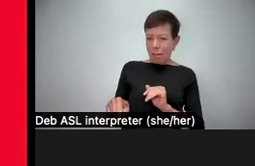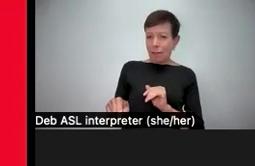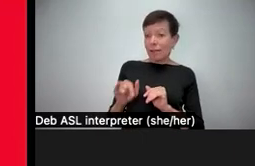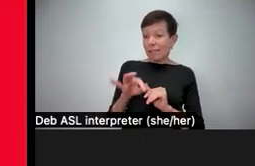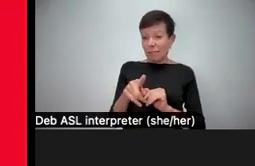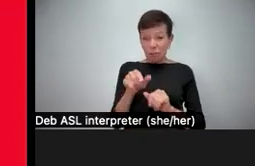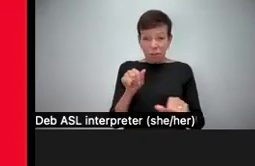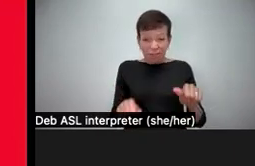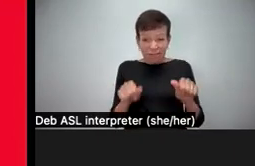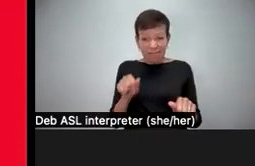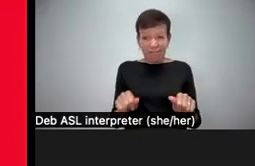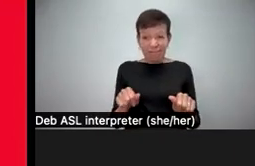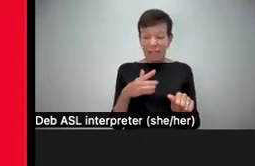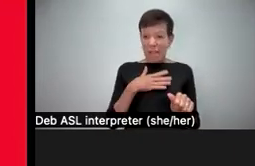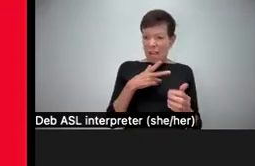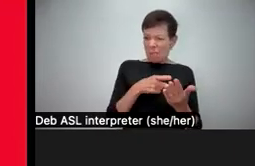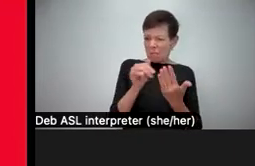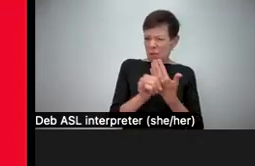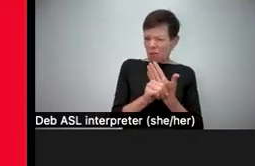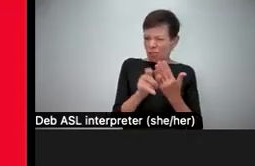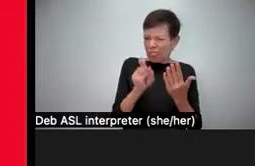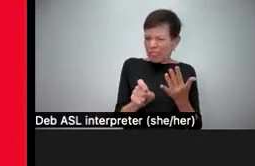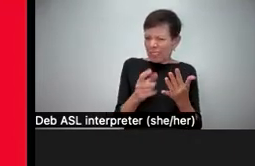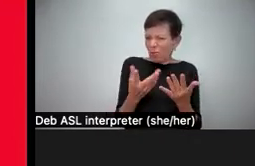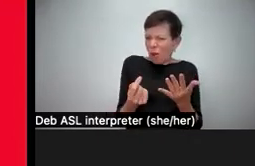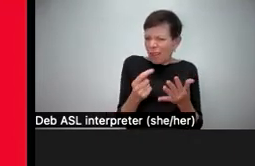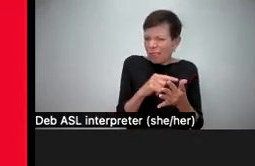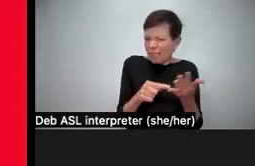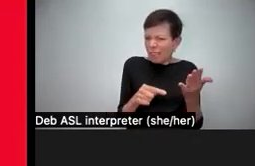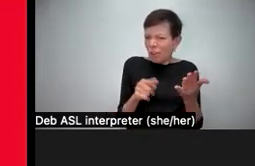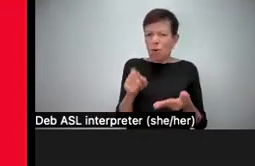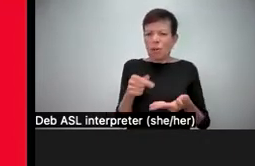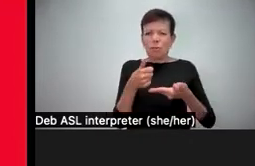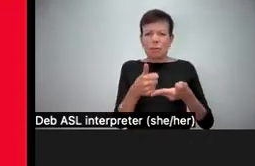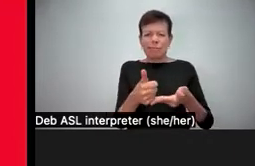or you just want a little bit of help thinking a little bit wider about your project, I definitely